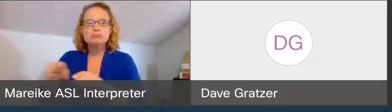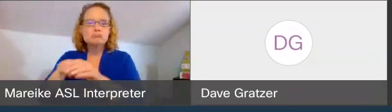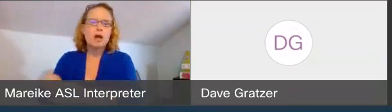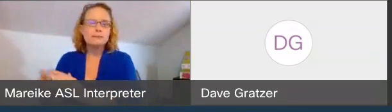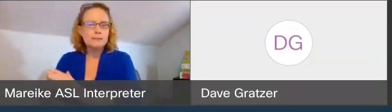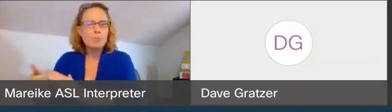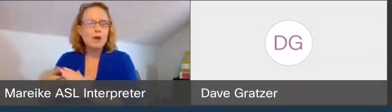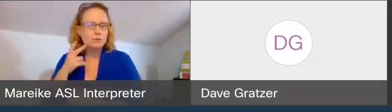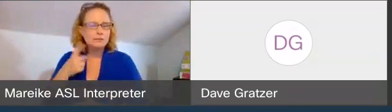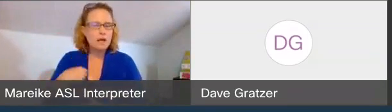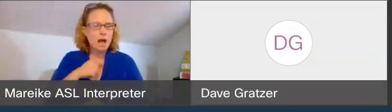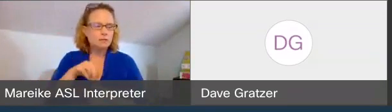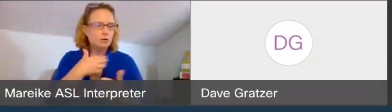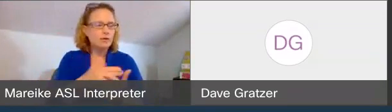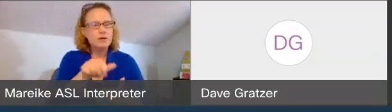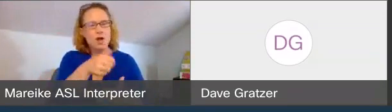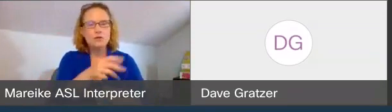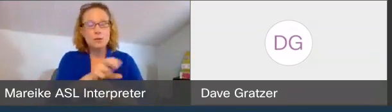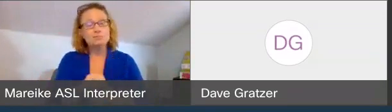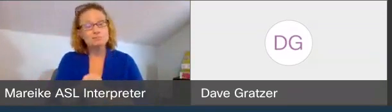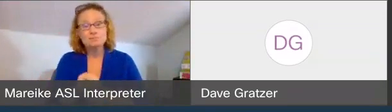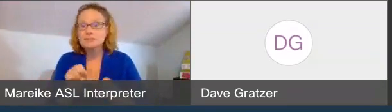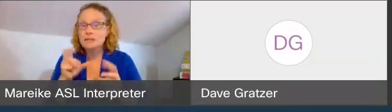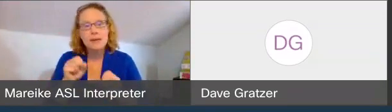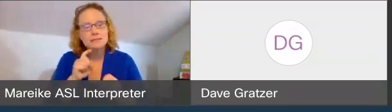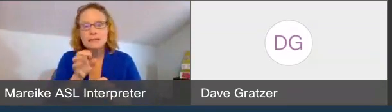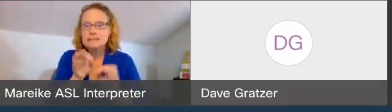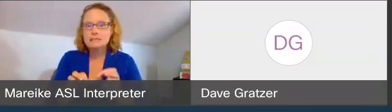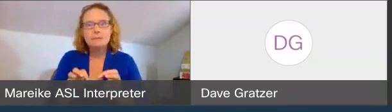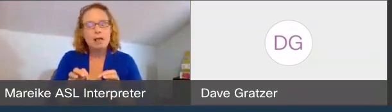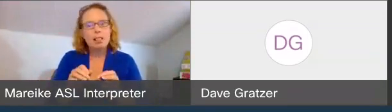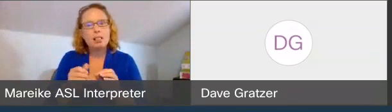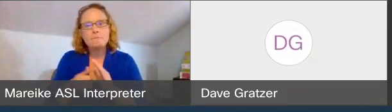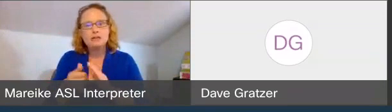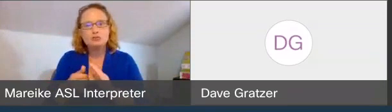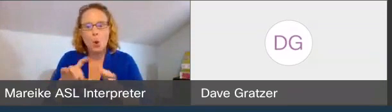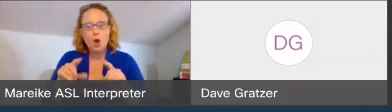It's amazing how a simple Metro Card can prevent someone from immediately getting rearrested